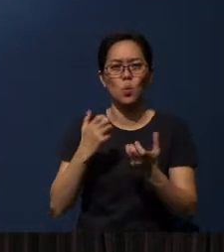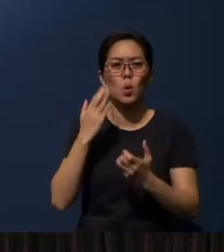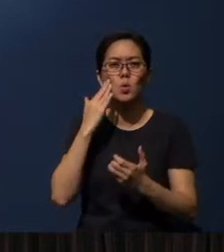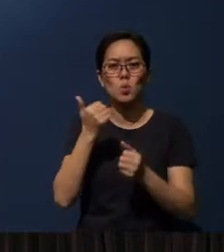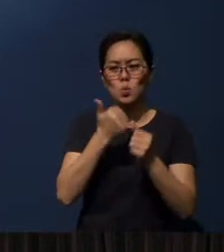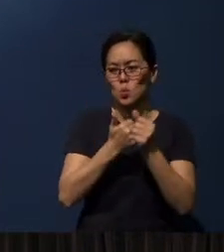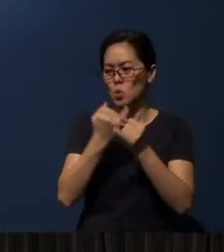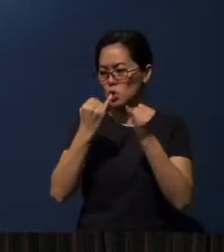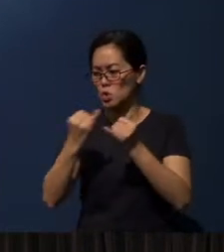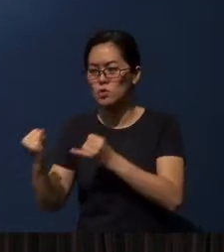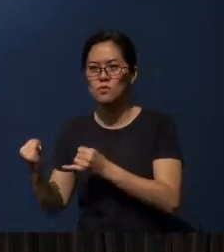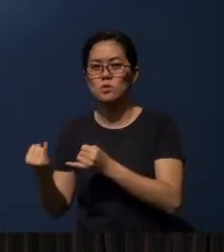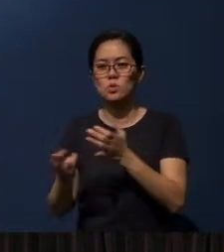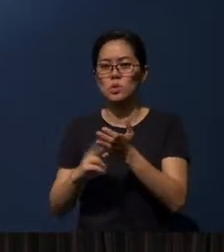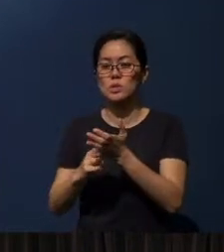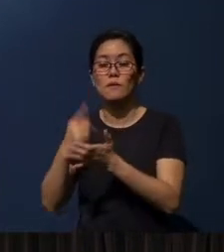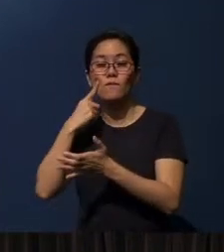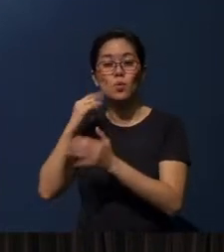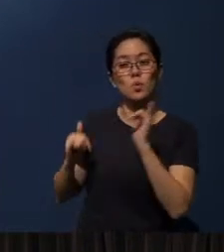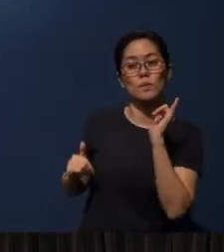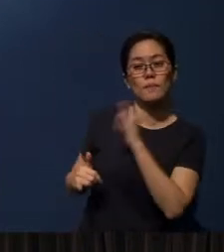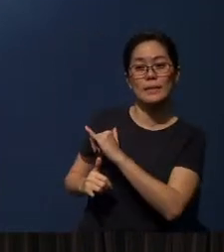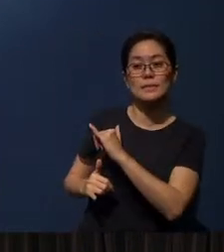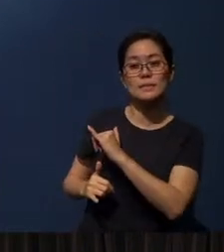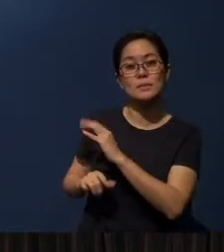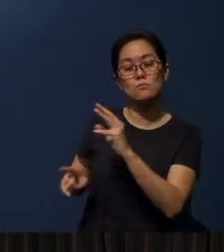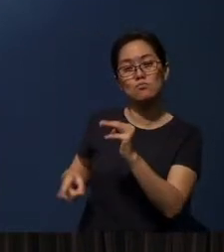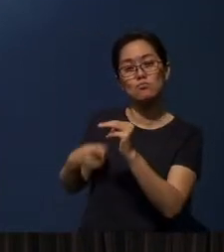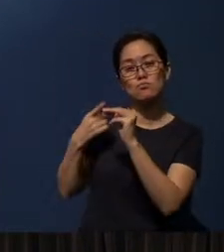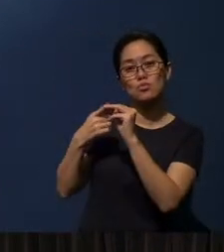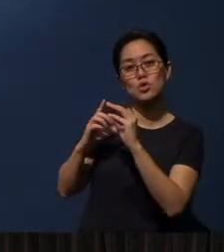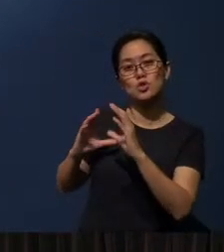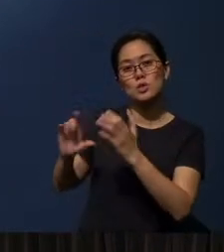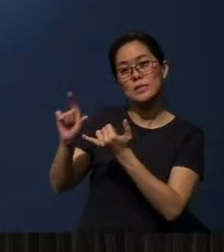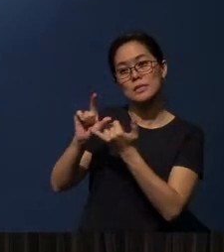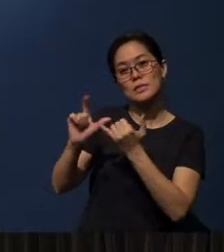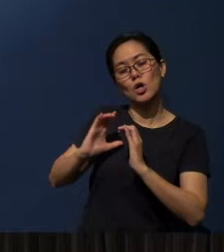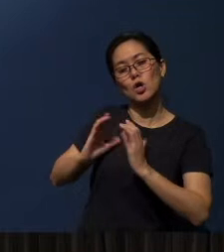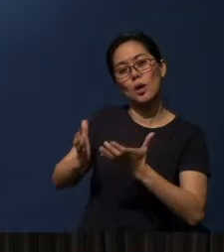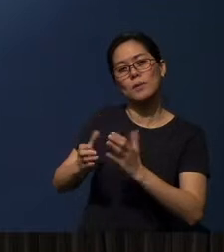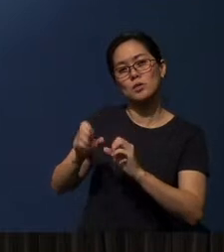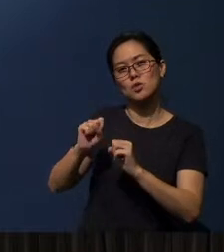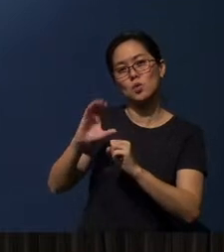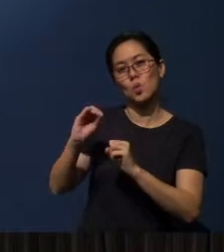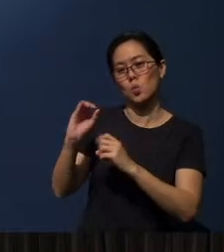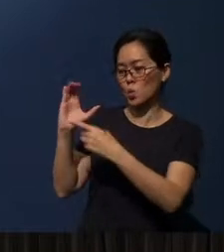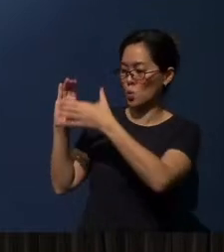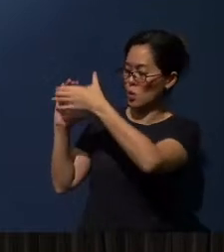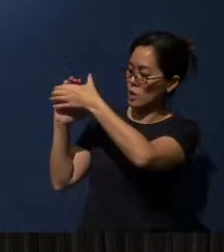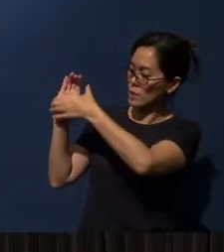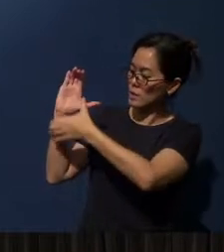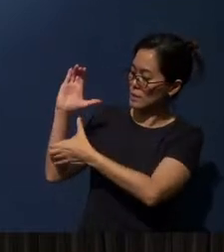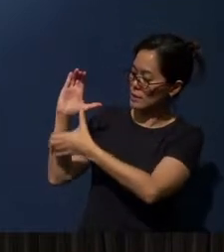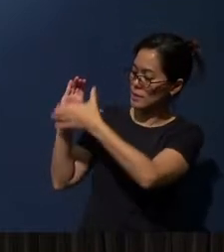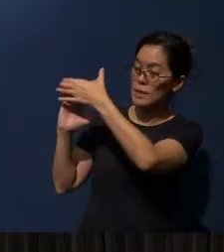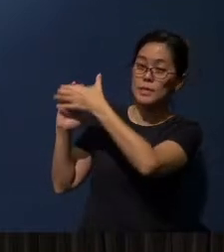who is signed up for this missional cell commitment. So scan this code here if you have not yet done your commitment,